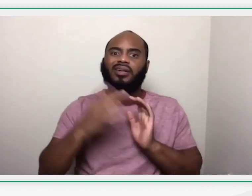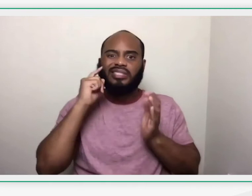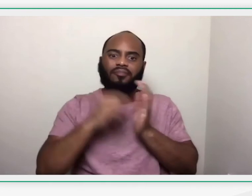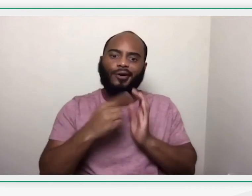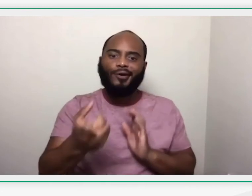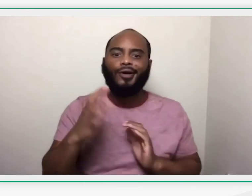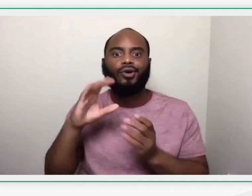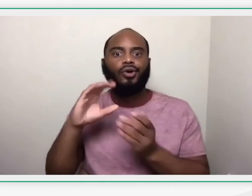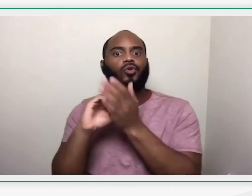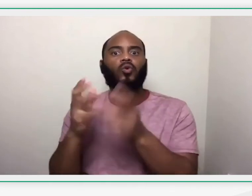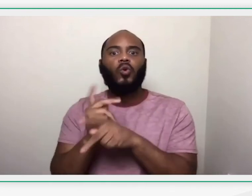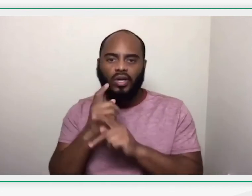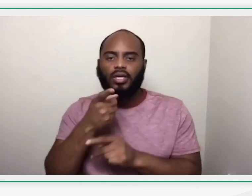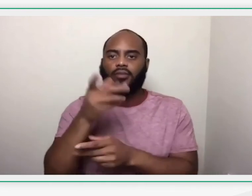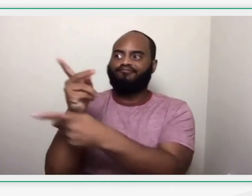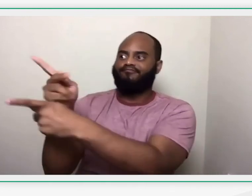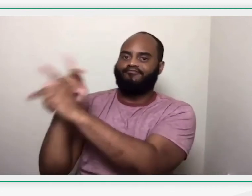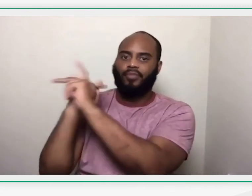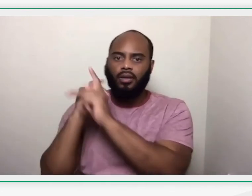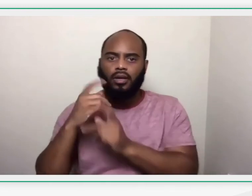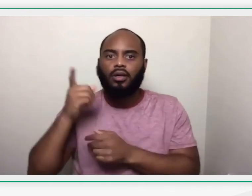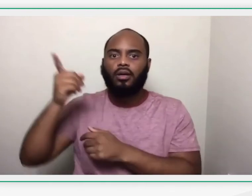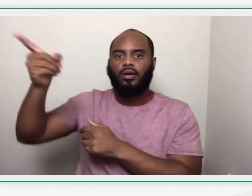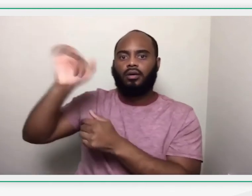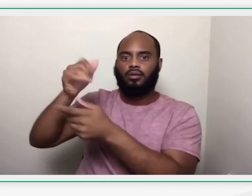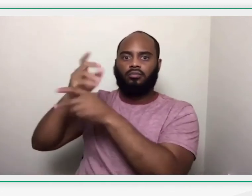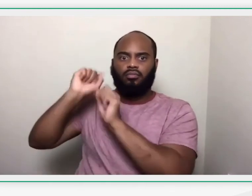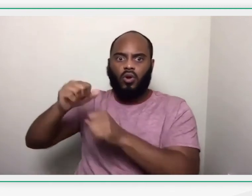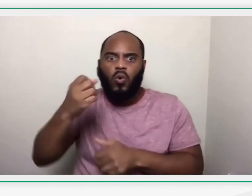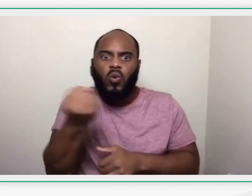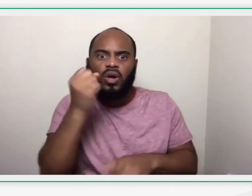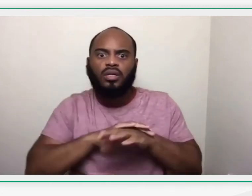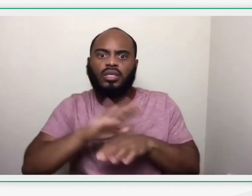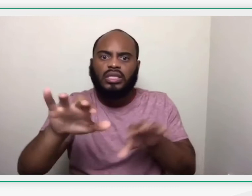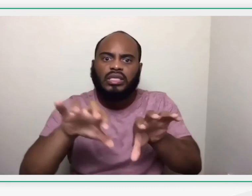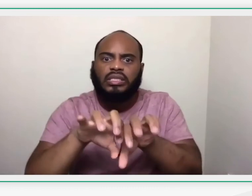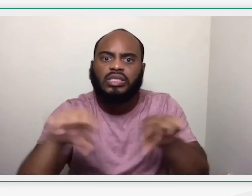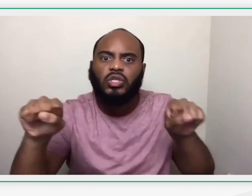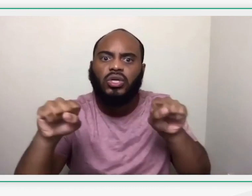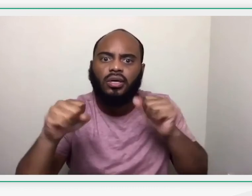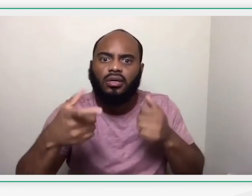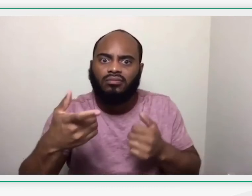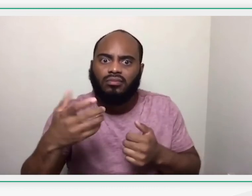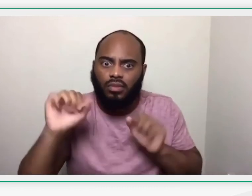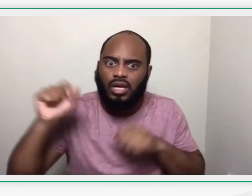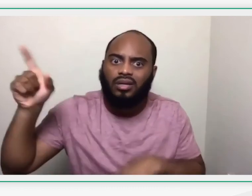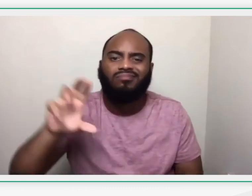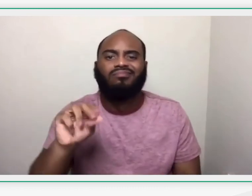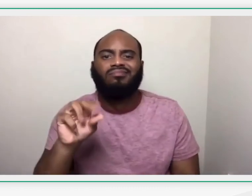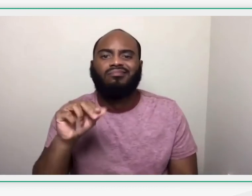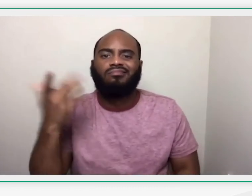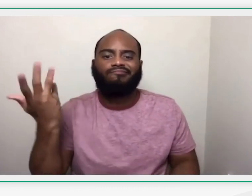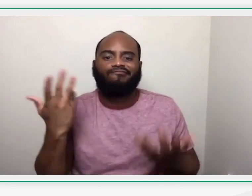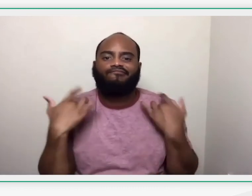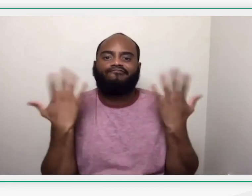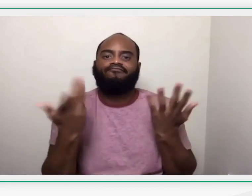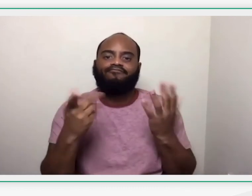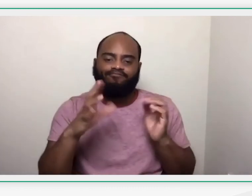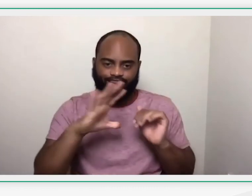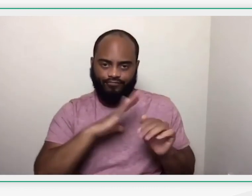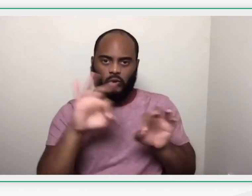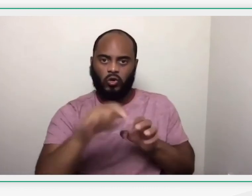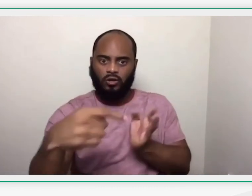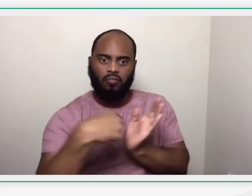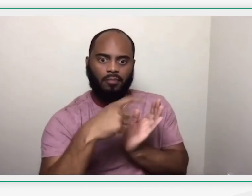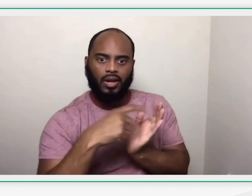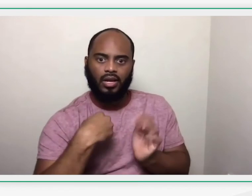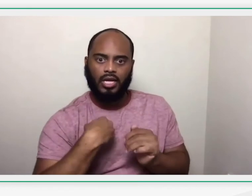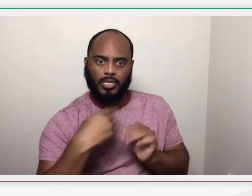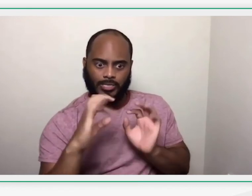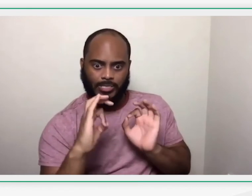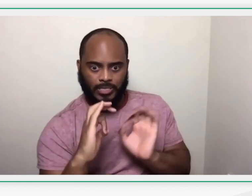For example, with a student loan, you borrow those funds or that money. And is there a way for those creditors to hold onto your degree after you obtain it? No, there isn't.